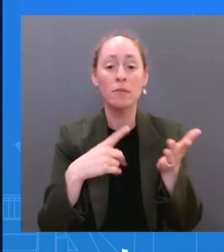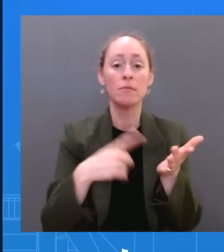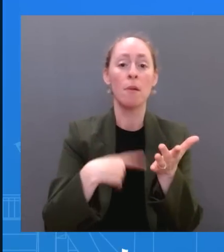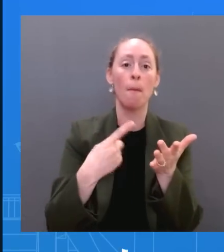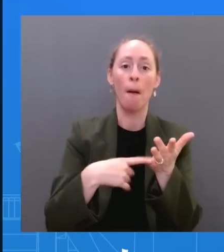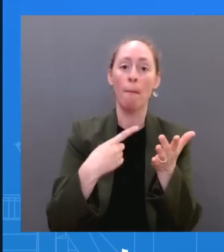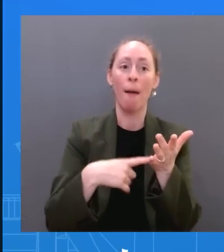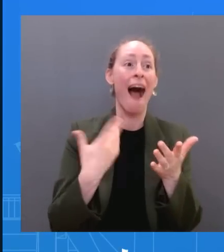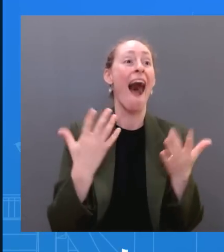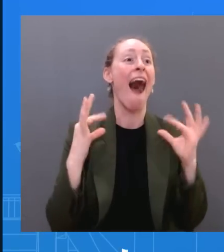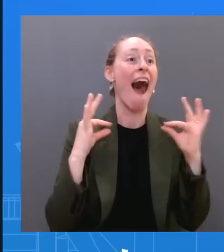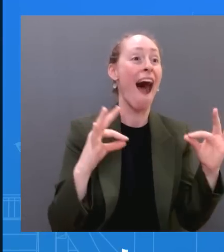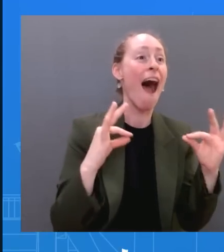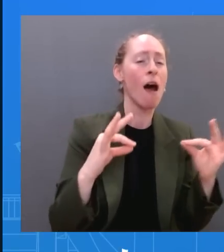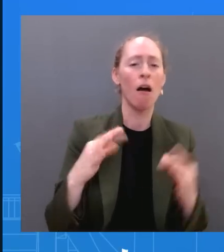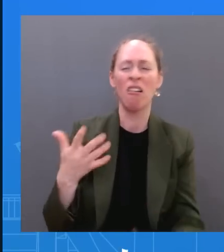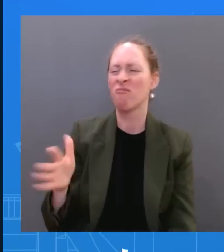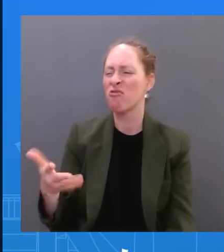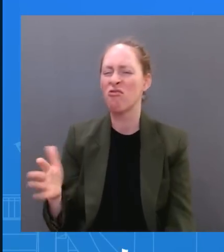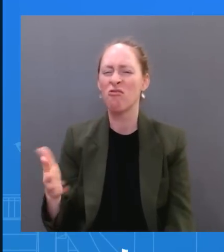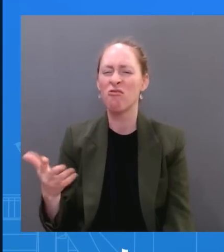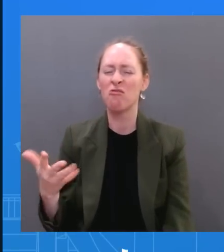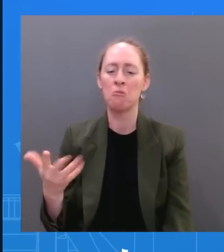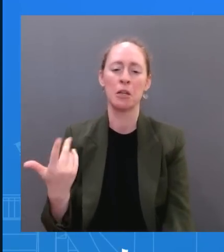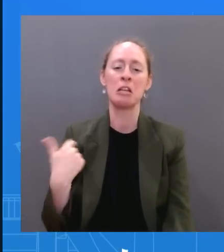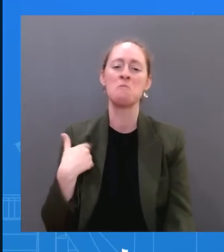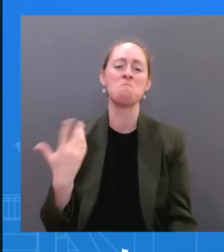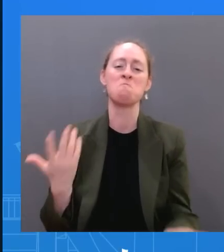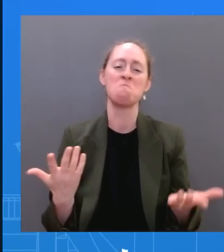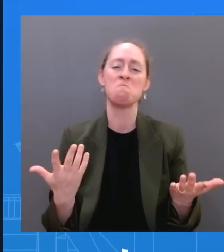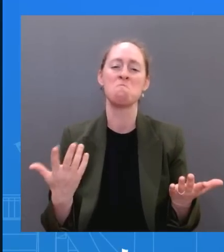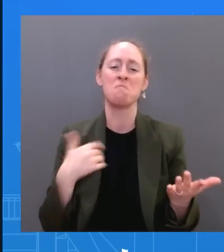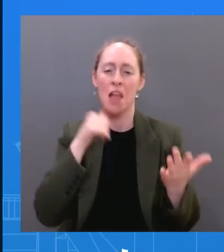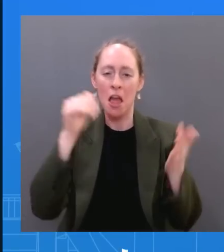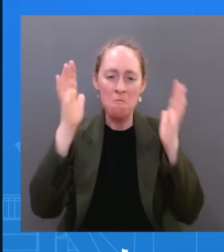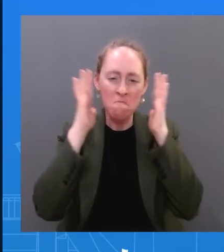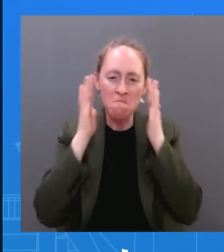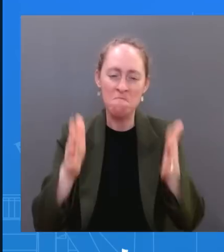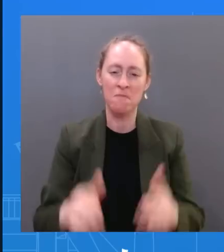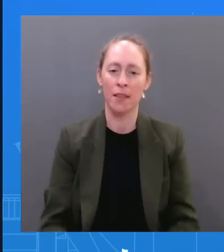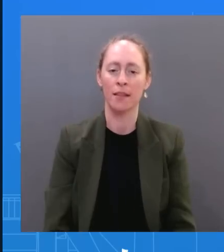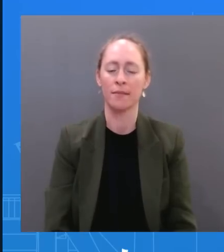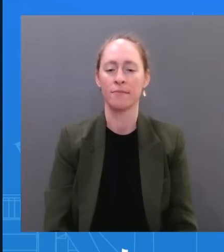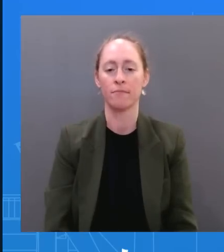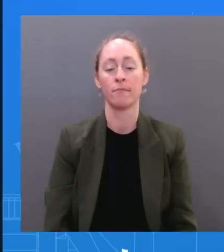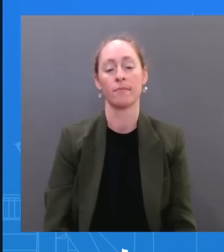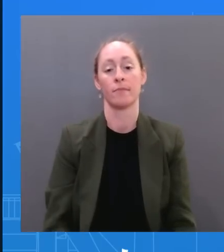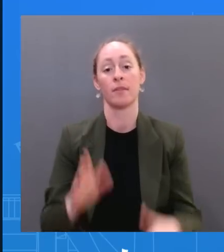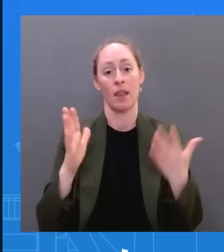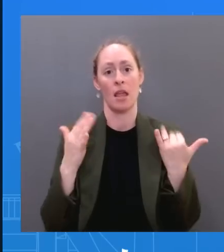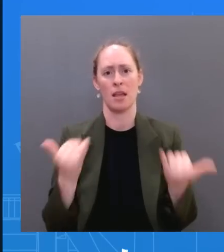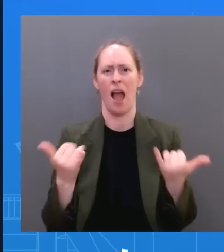We are focused on things like today's signing -- this bipartisan gun reform legislation, which will again save lives.